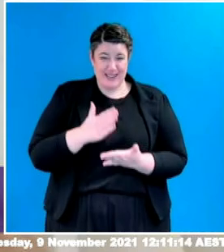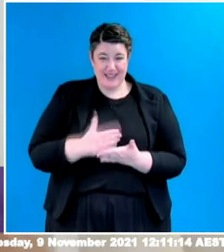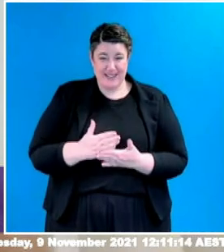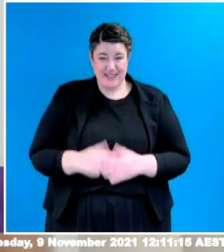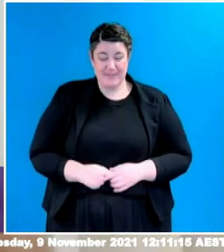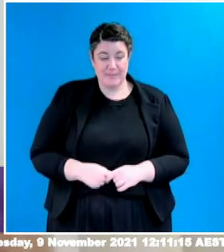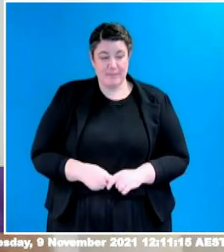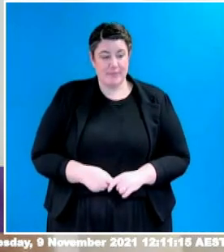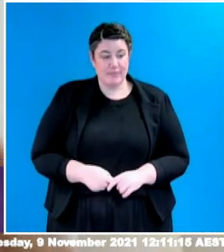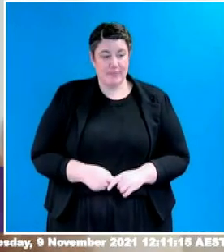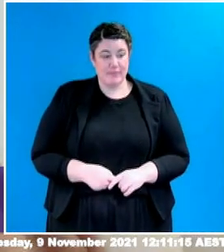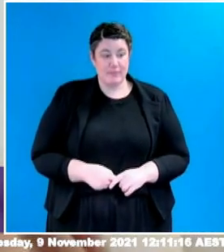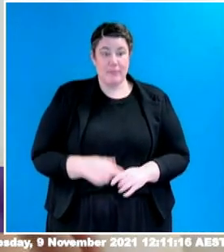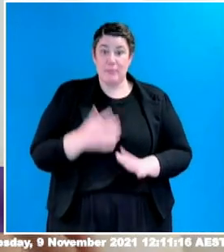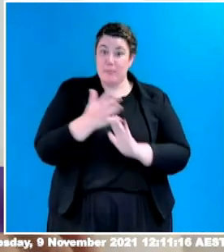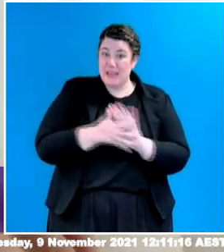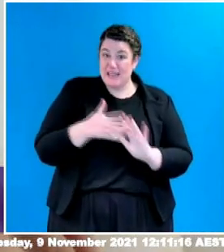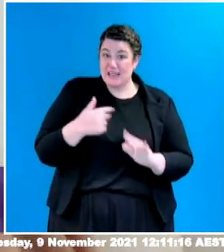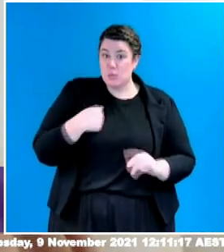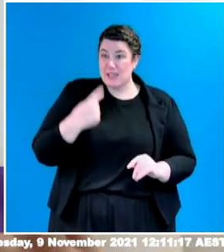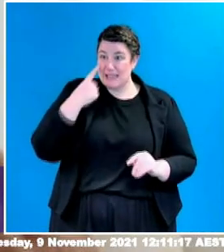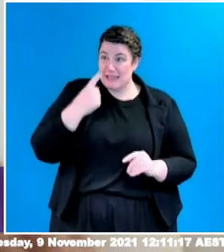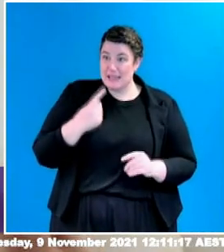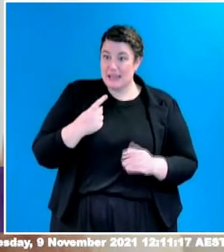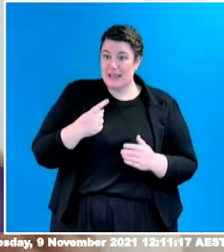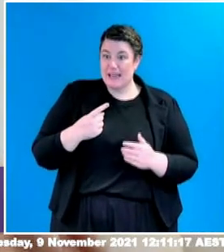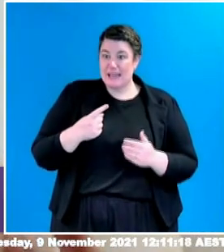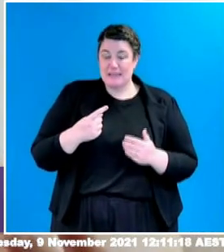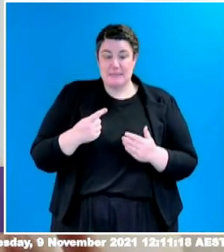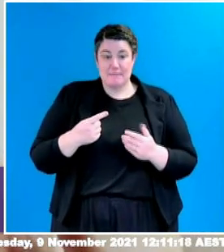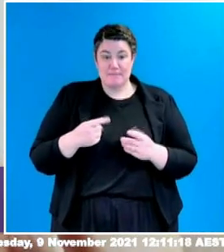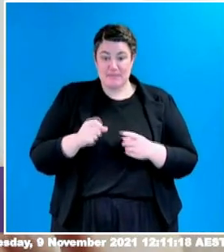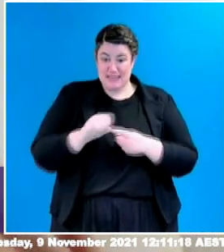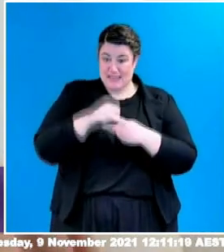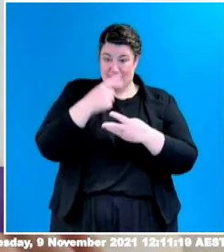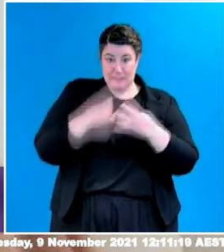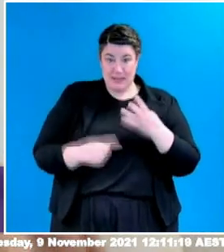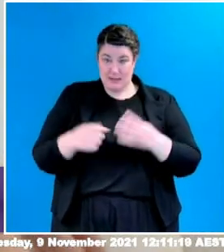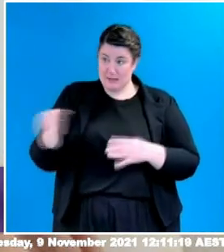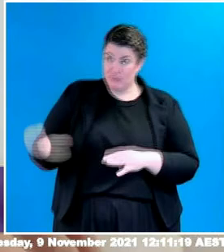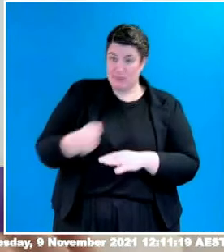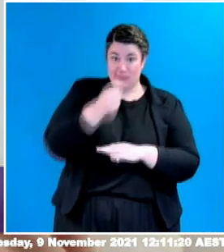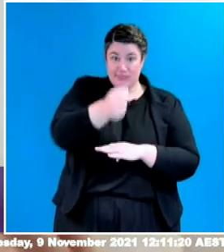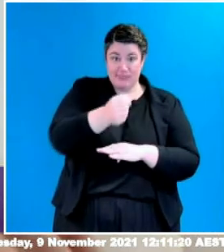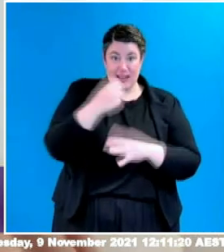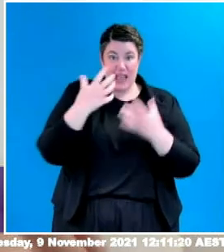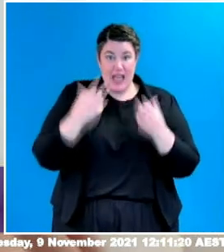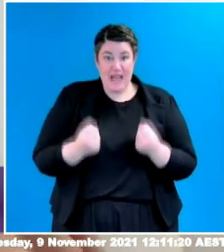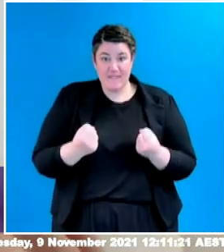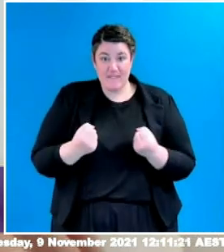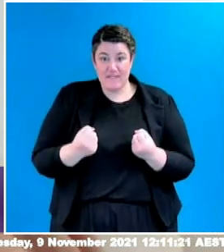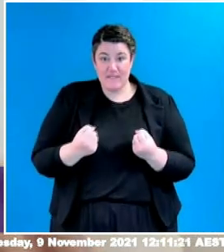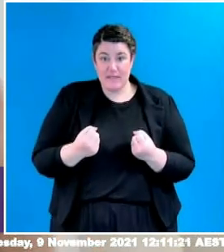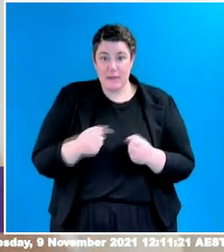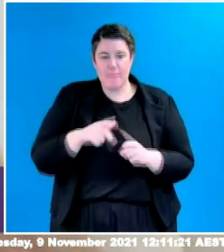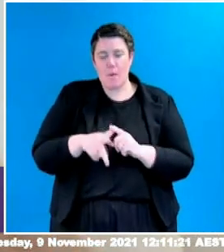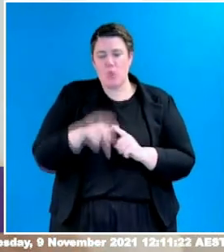We are seeing a lack of visibility, and I don't mean visible disabilities. The vast majority of disabled people you can't tell by looking.